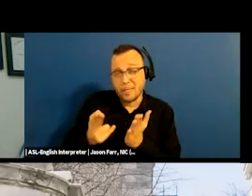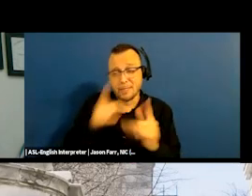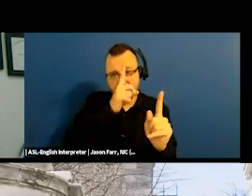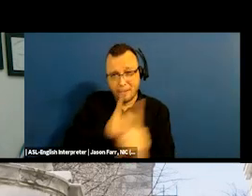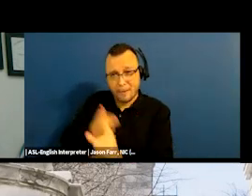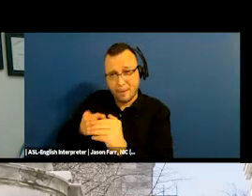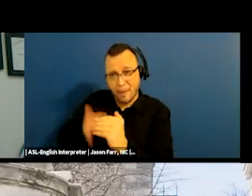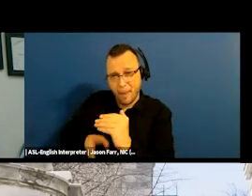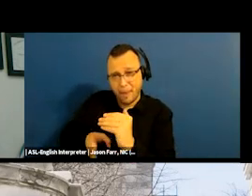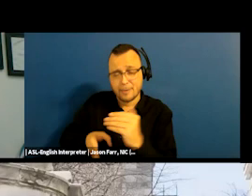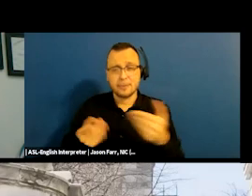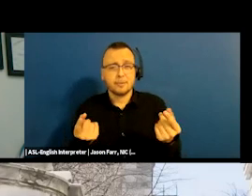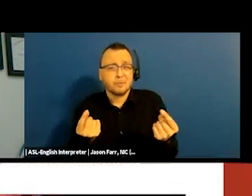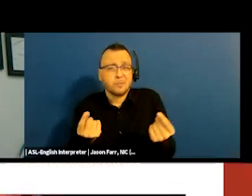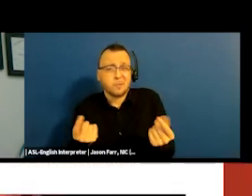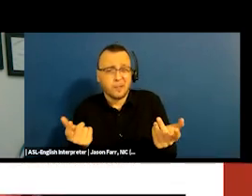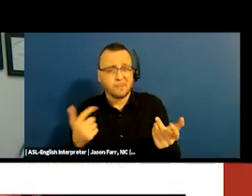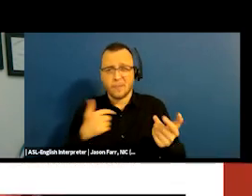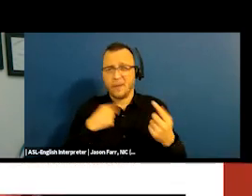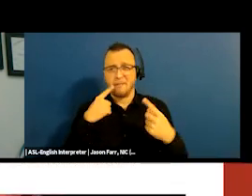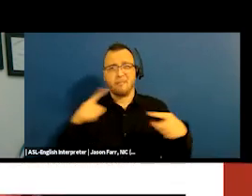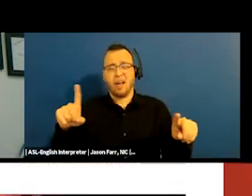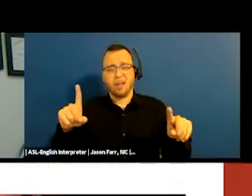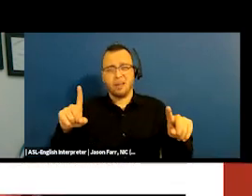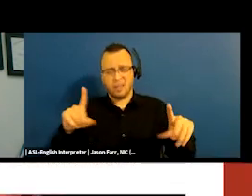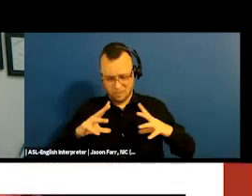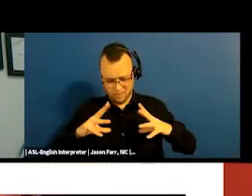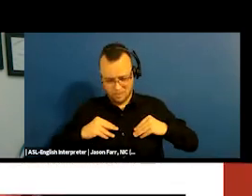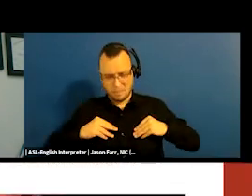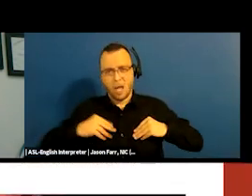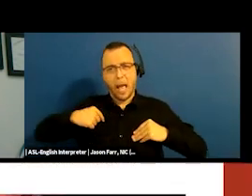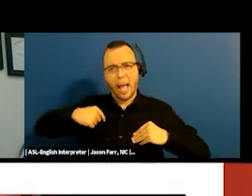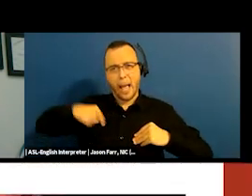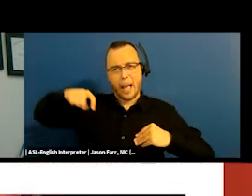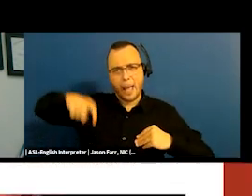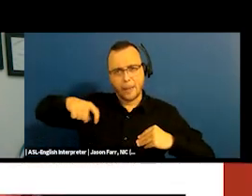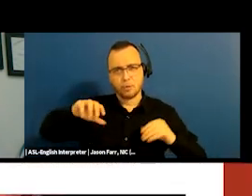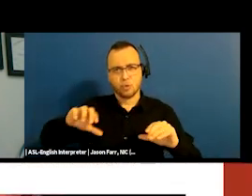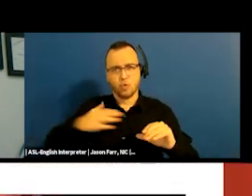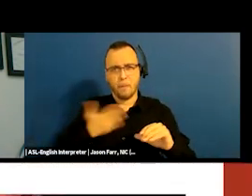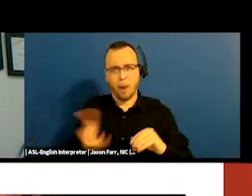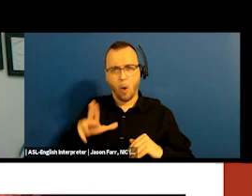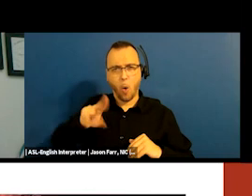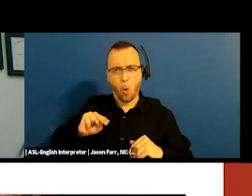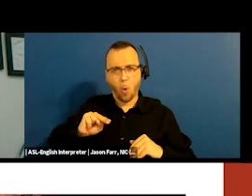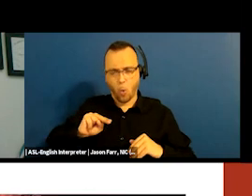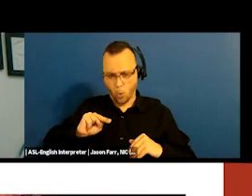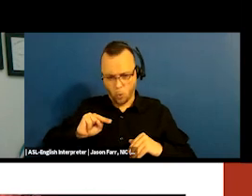who actually had basically gotten there by their usual means, but that I didn't.